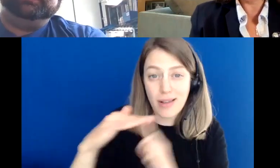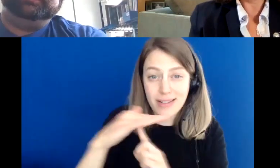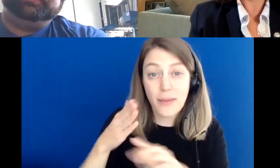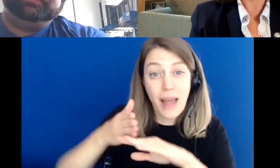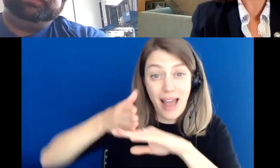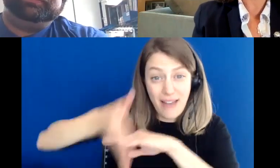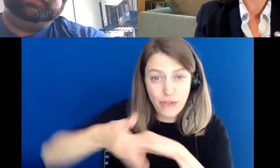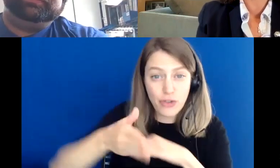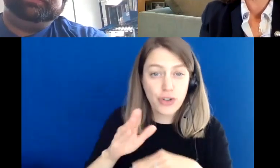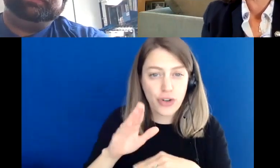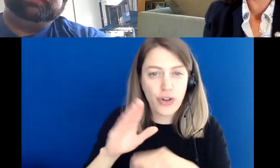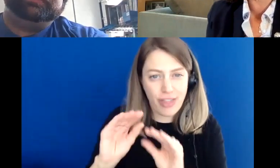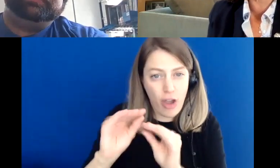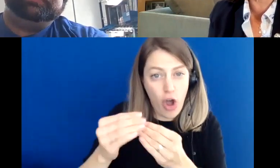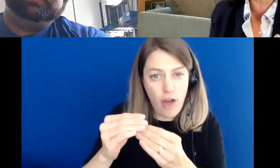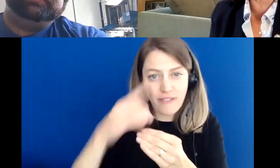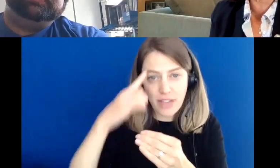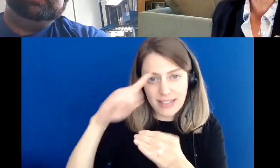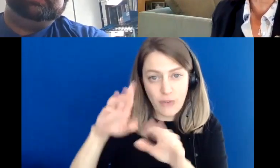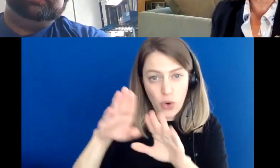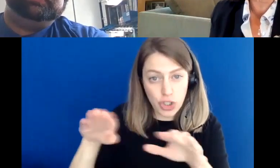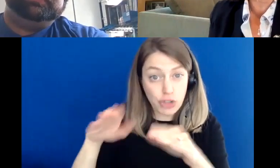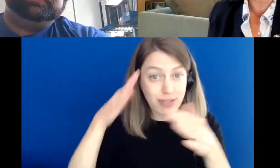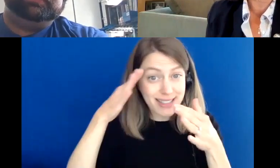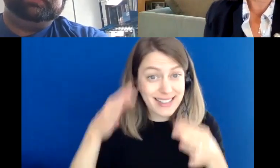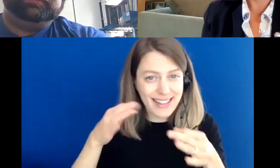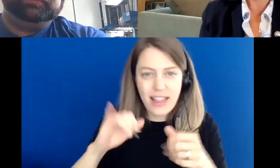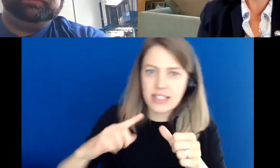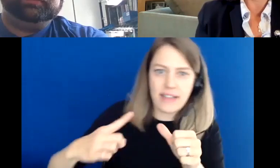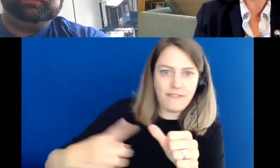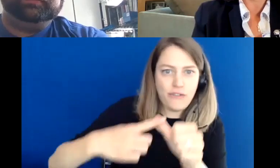so this was the first decision by Judge Rotenberg that